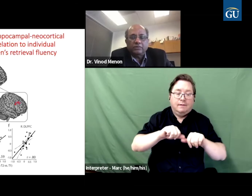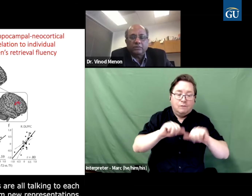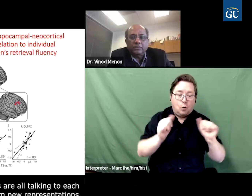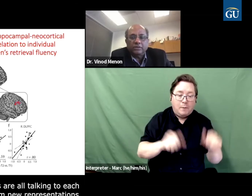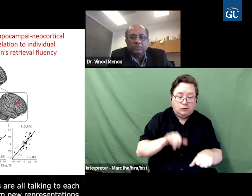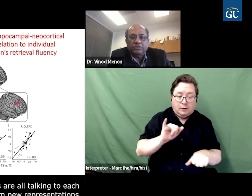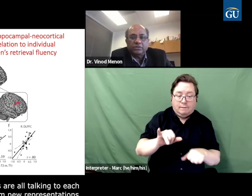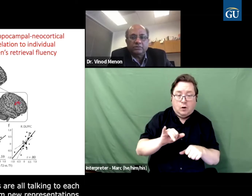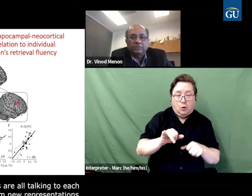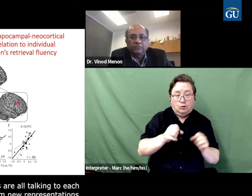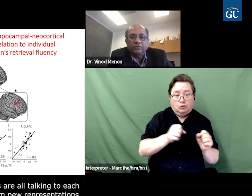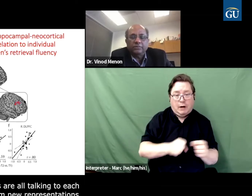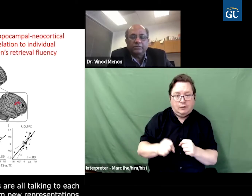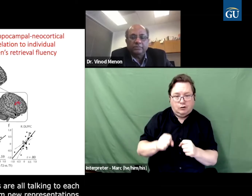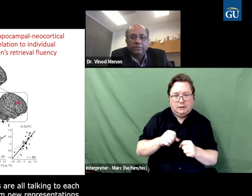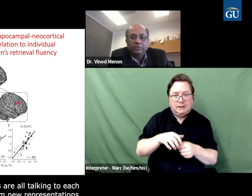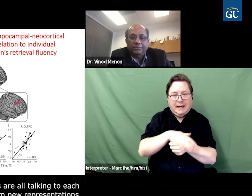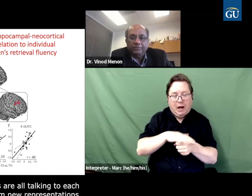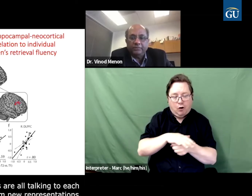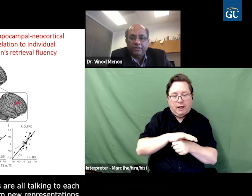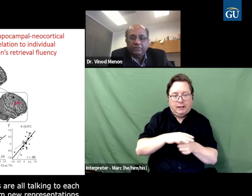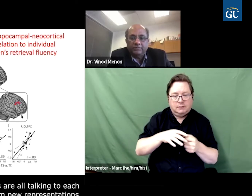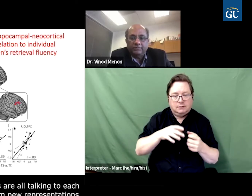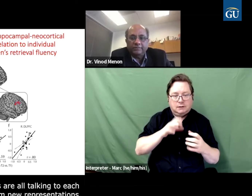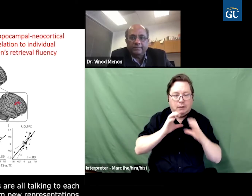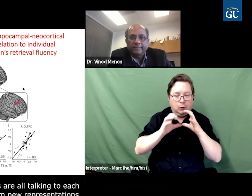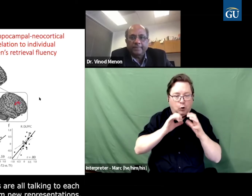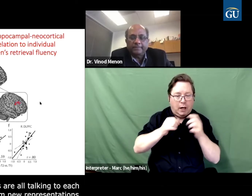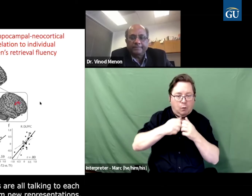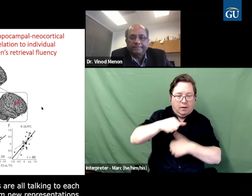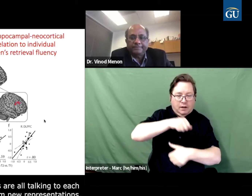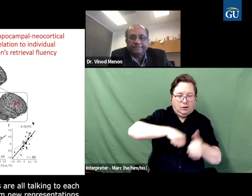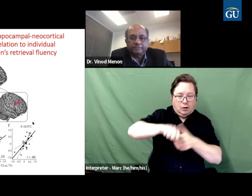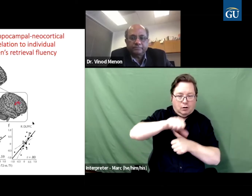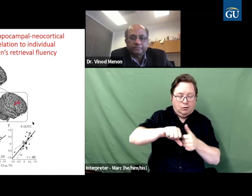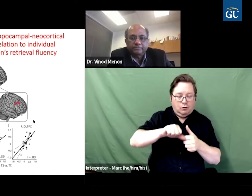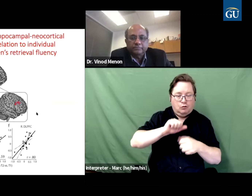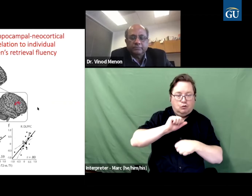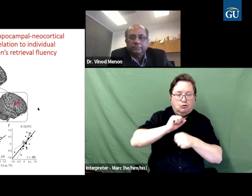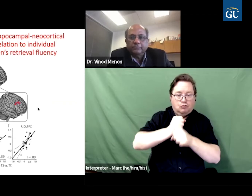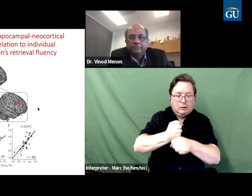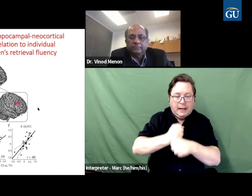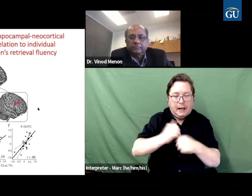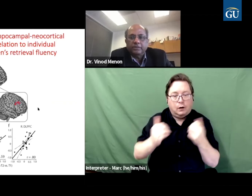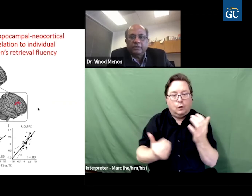these areas are all talking to each other to form new representations